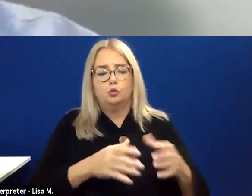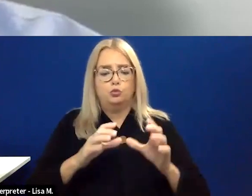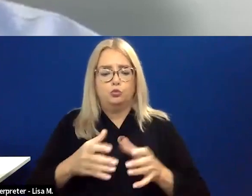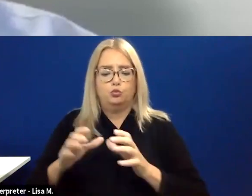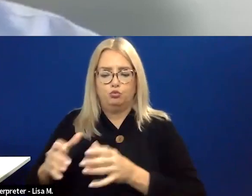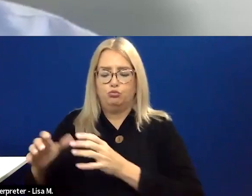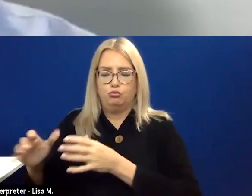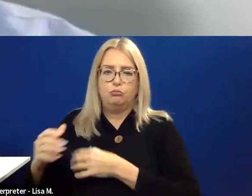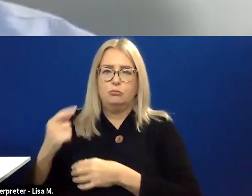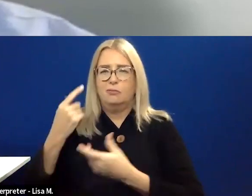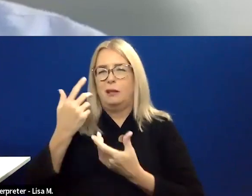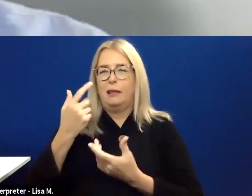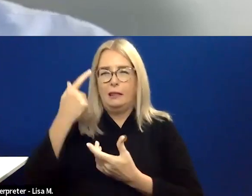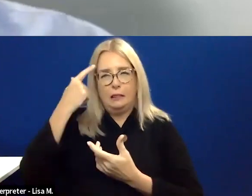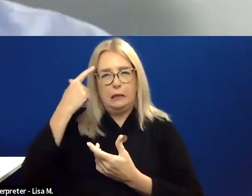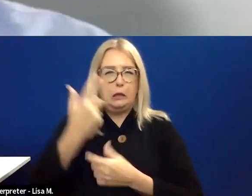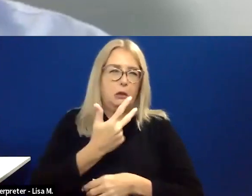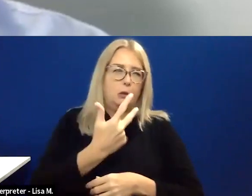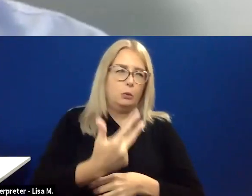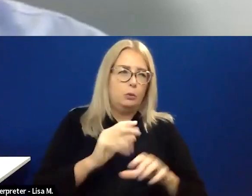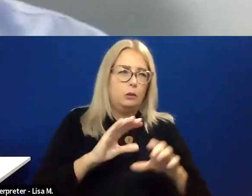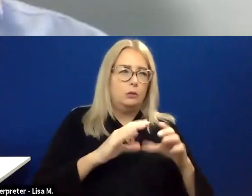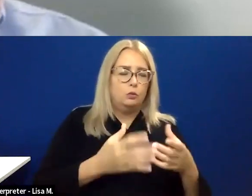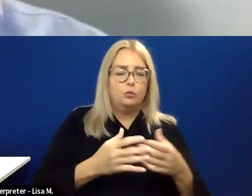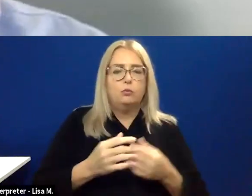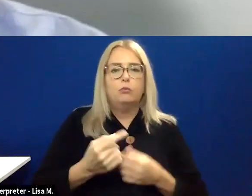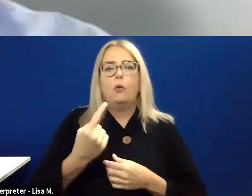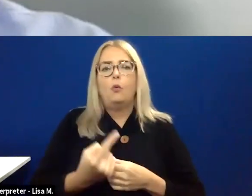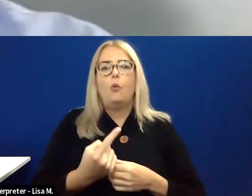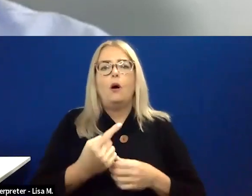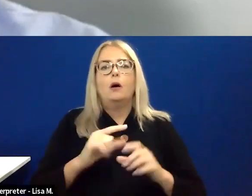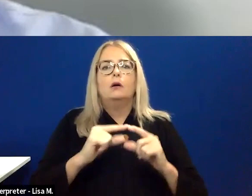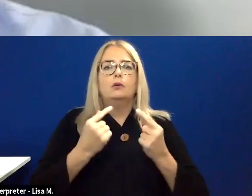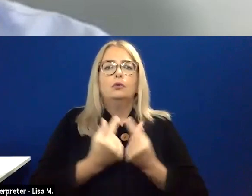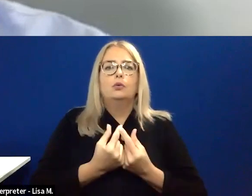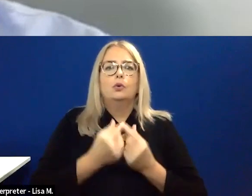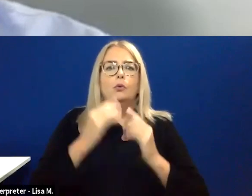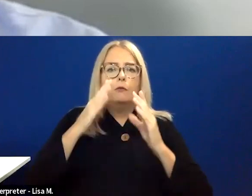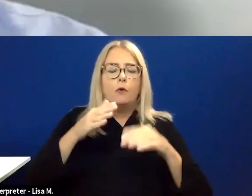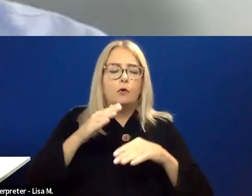groups initially and one group was concerned with alphabetics another group concerned with fluency